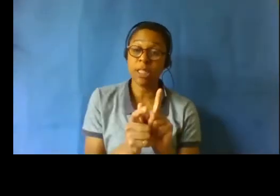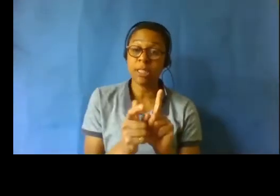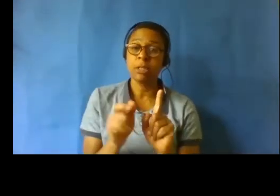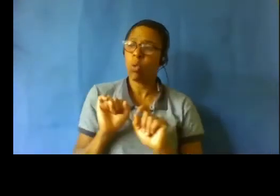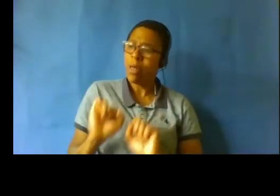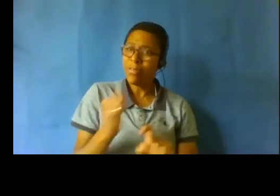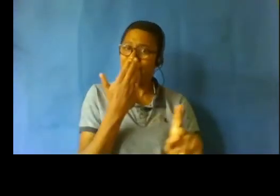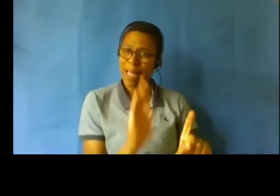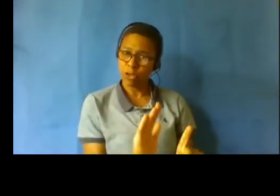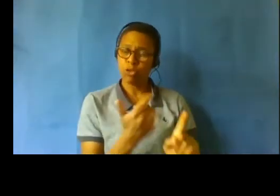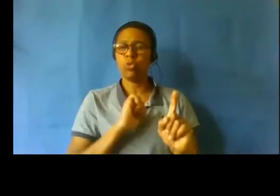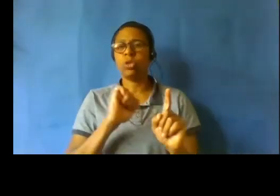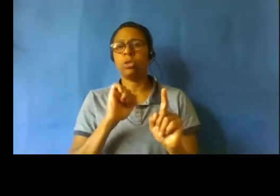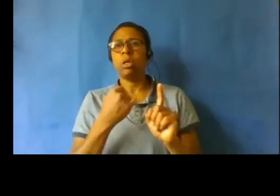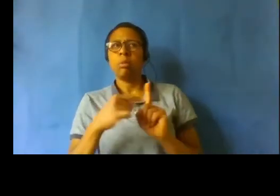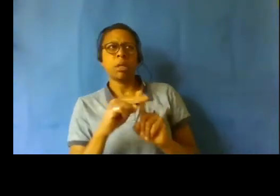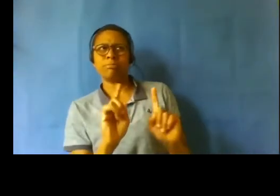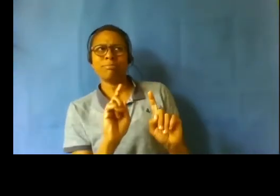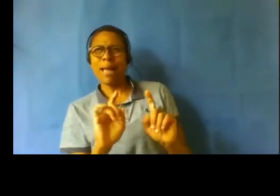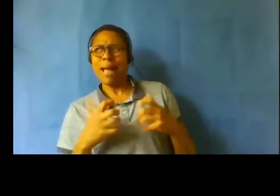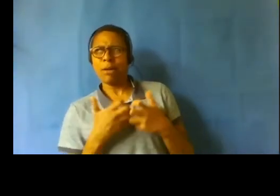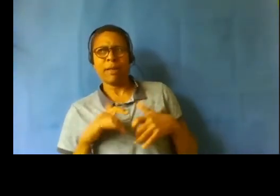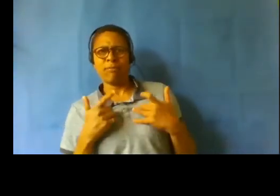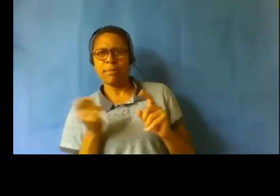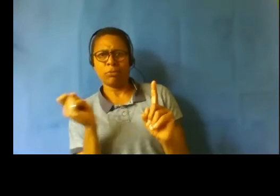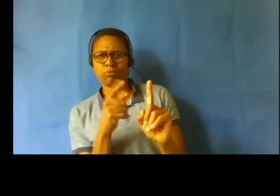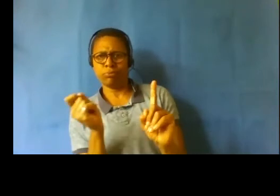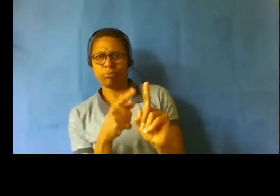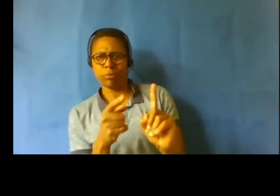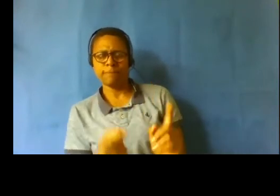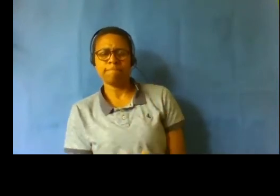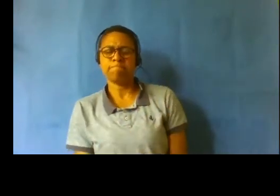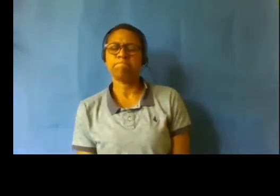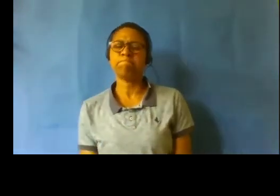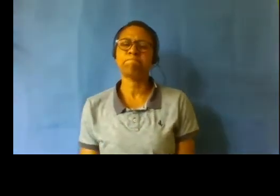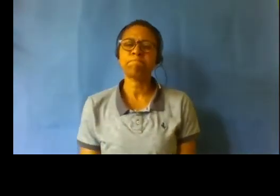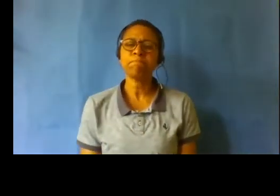medication from 2008 I also asked several black British people some who